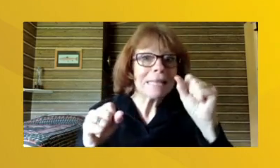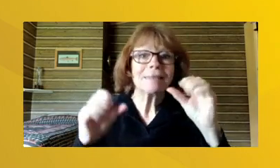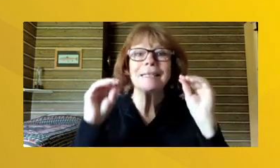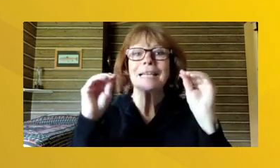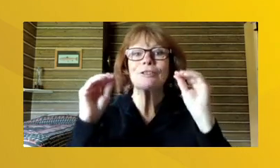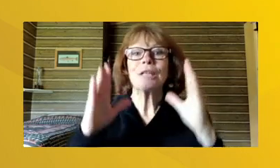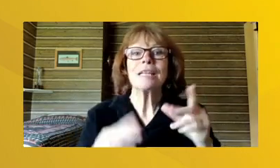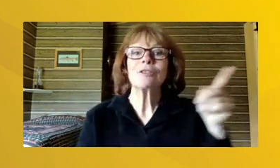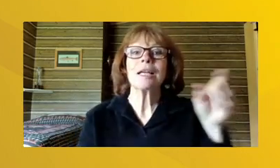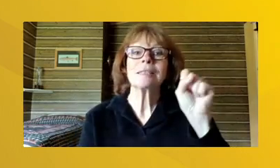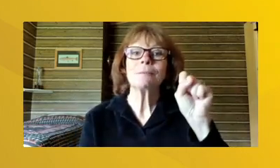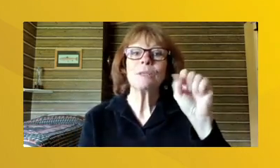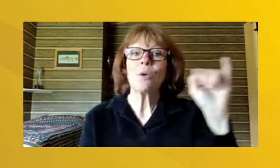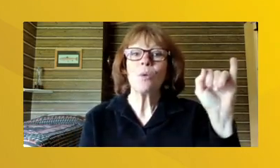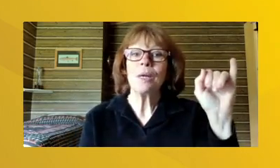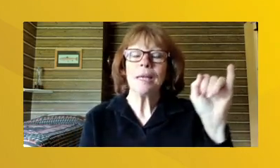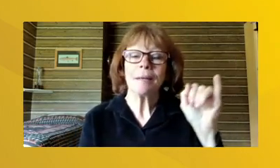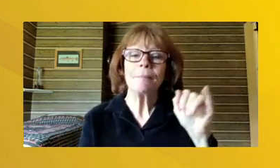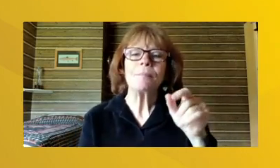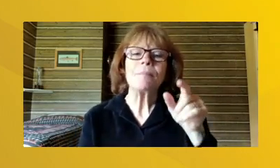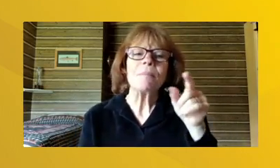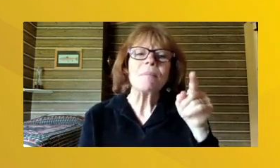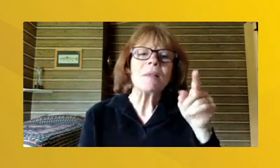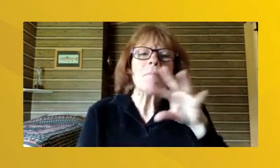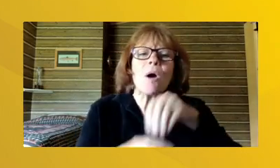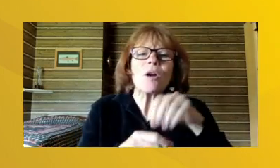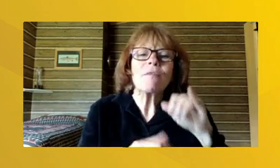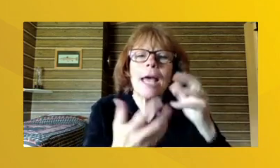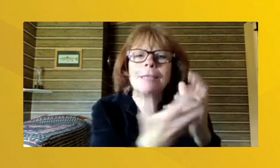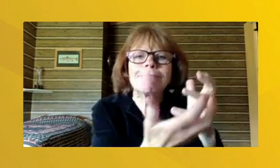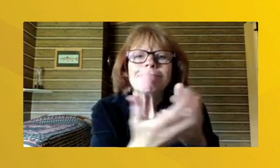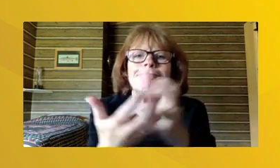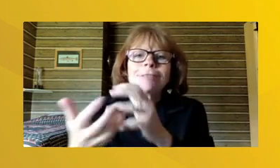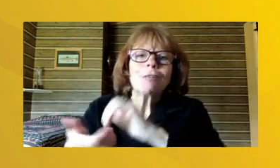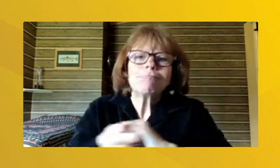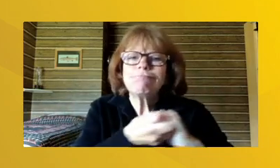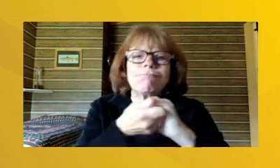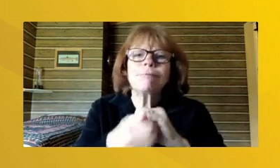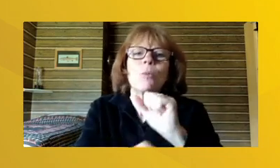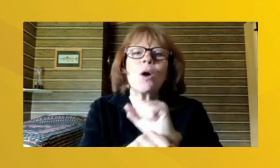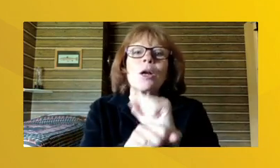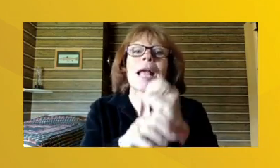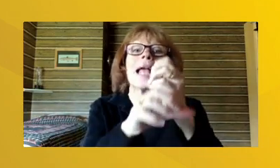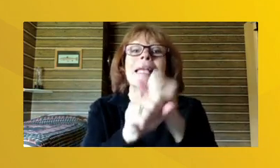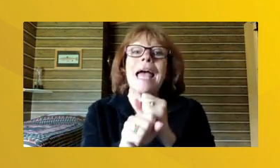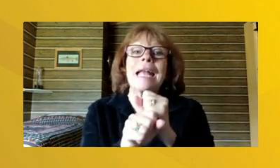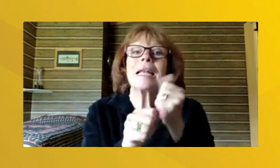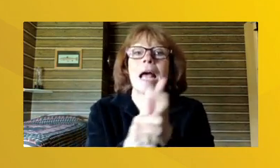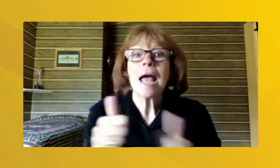Smithsonian that are part of a collaboration that we lovingly call 'Get a Head Start with the Smithsonian'.